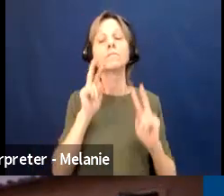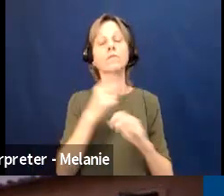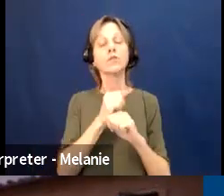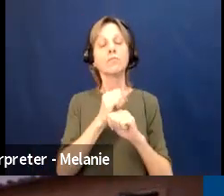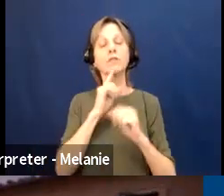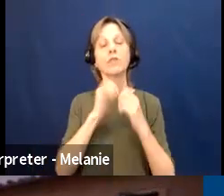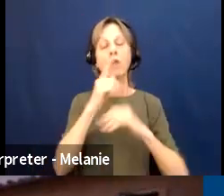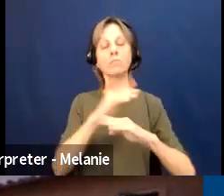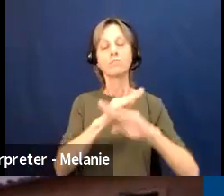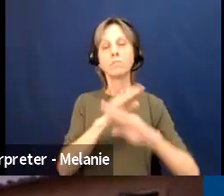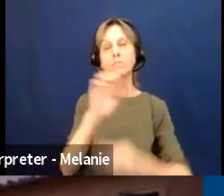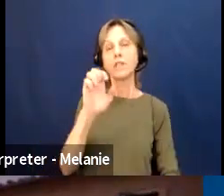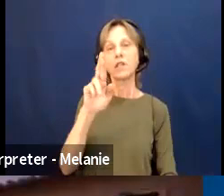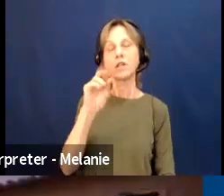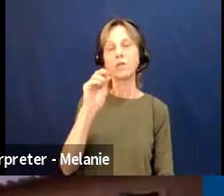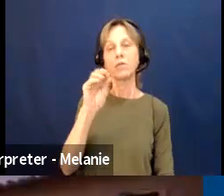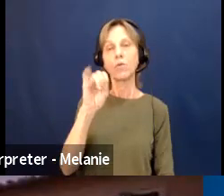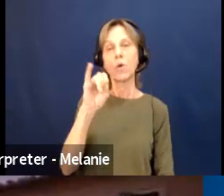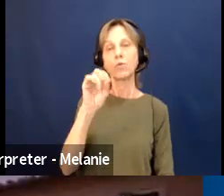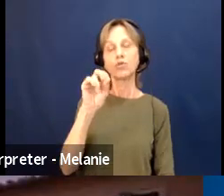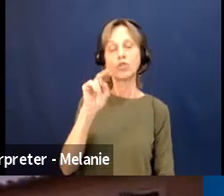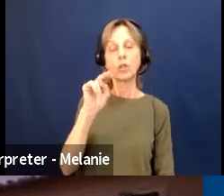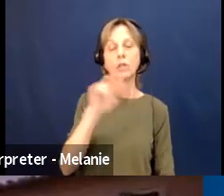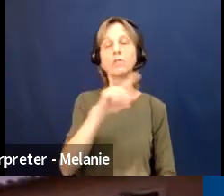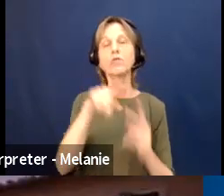potentially occurring we need to look at that burn severity that was talked about already